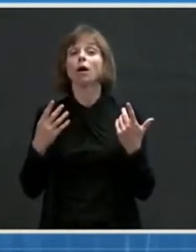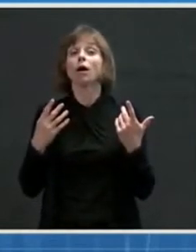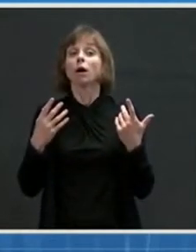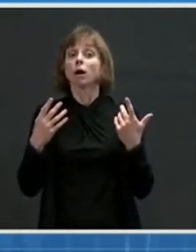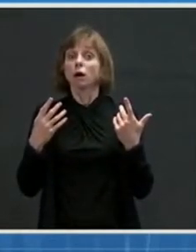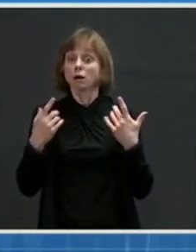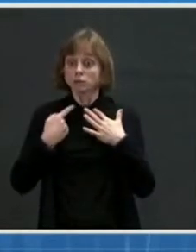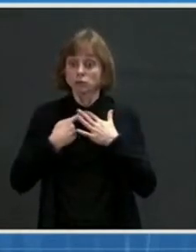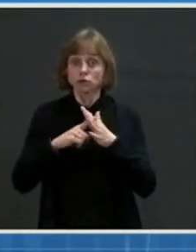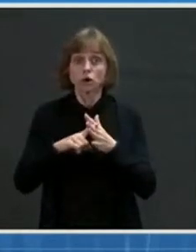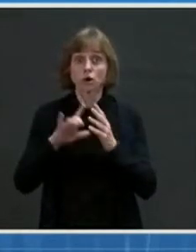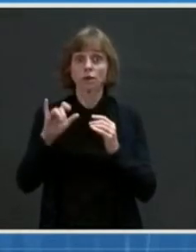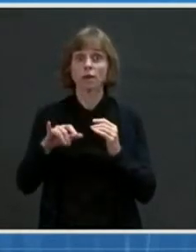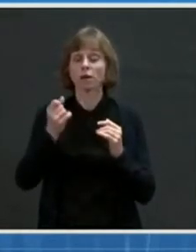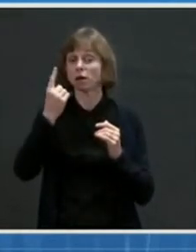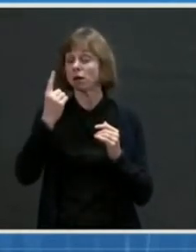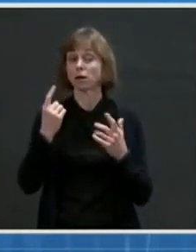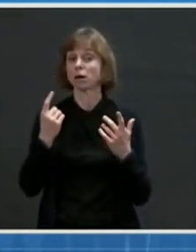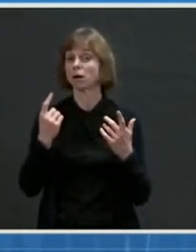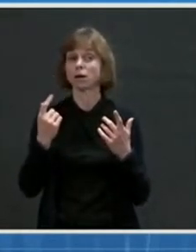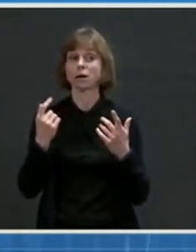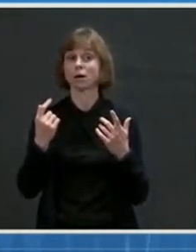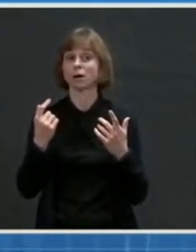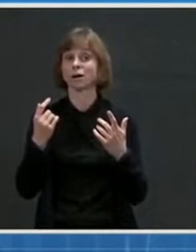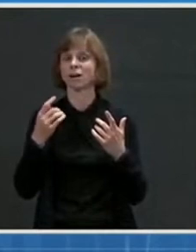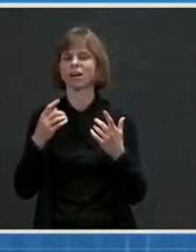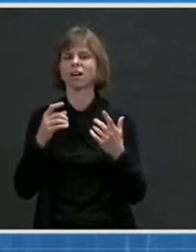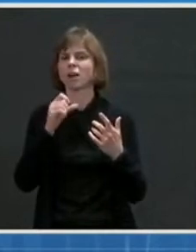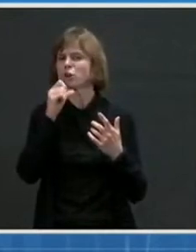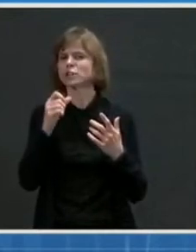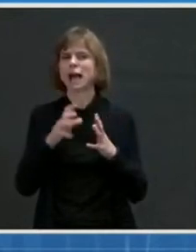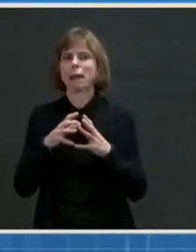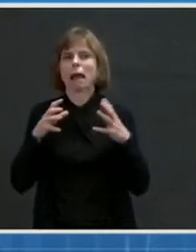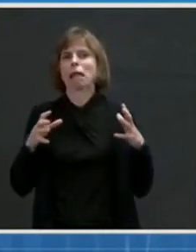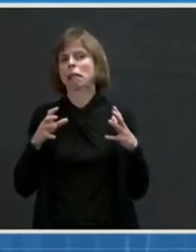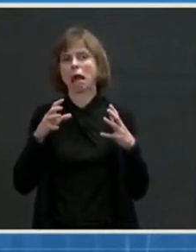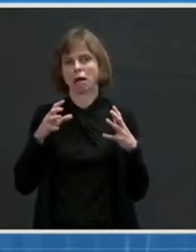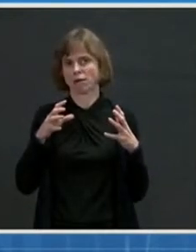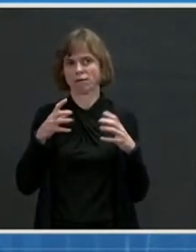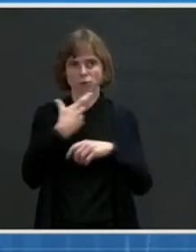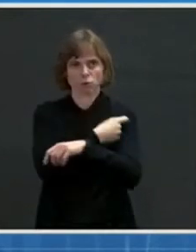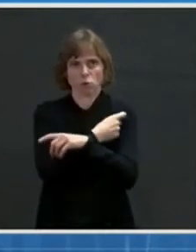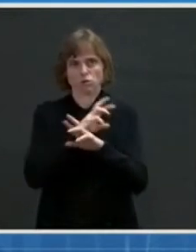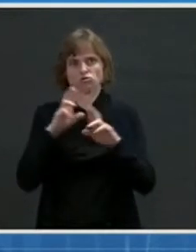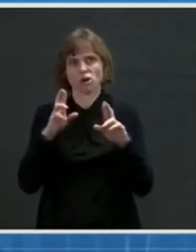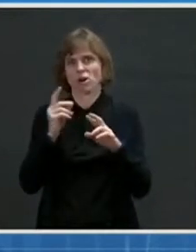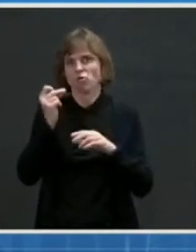OF JUNE, THE BEGINNING OF JULY. THE ROLLOUT OF THAT, THERE WILL